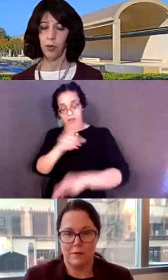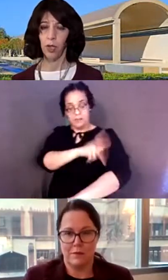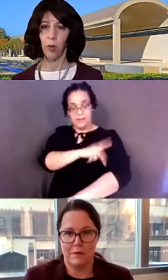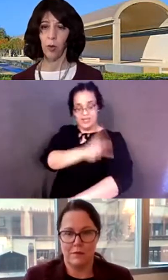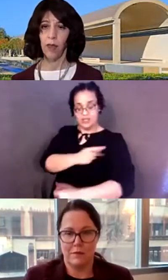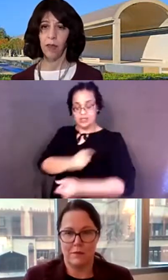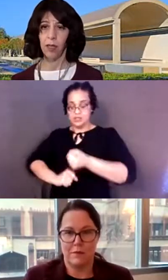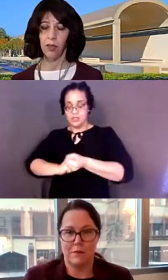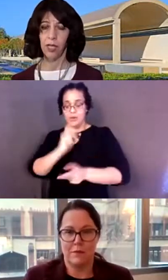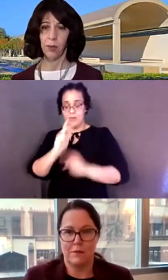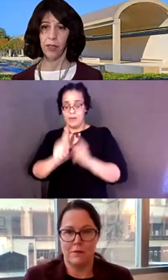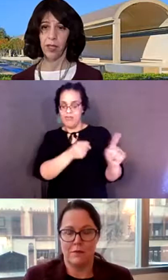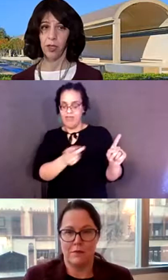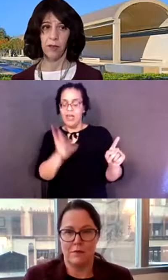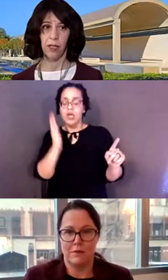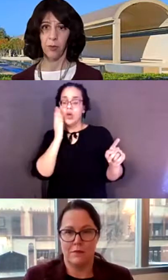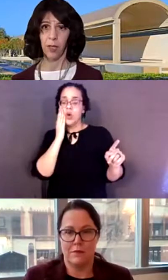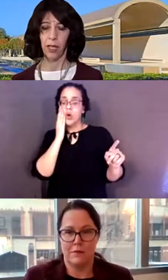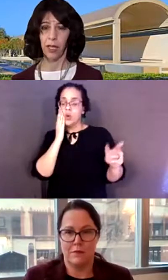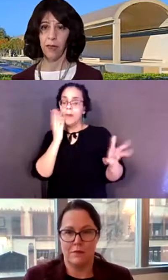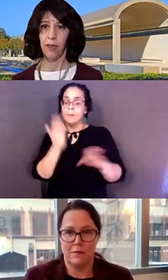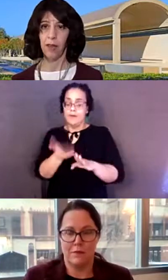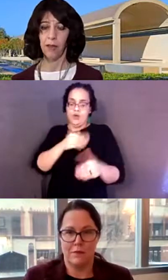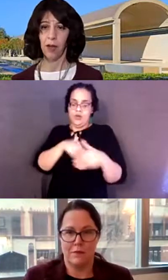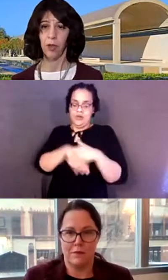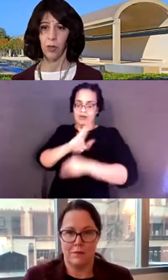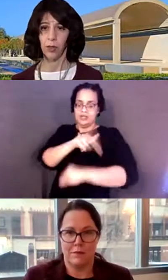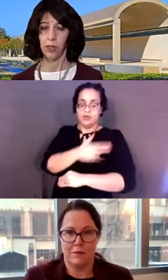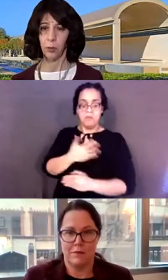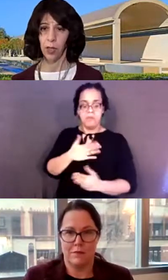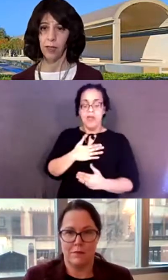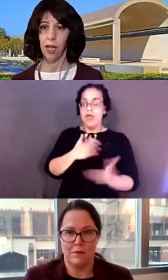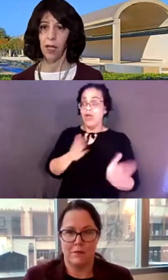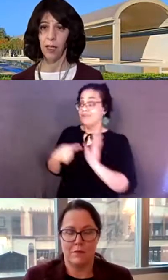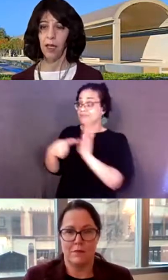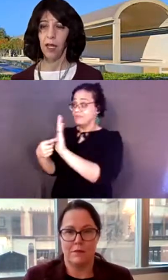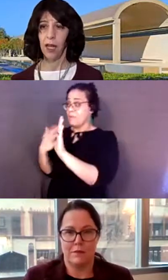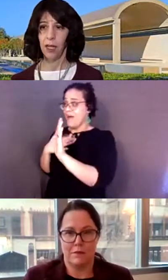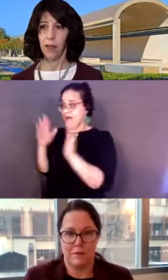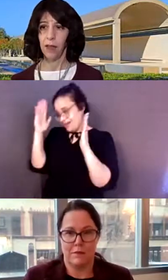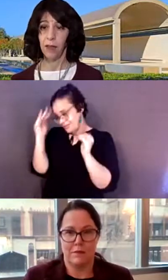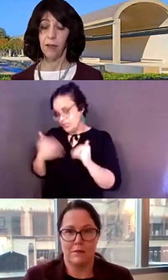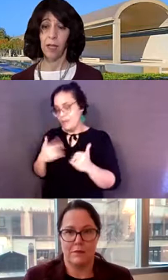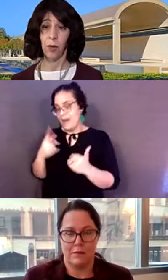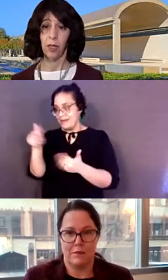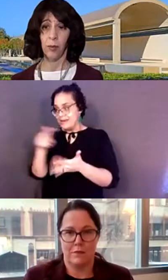know these are the expectations, these are my needs, and this is how we're going to express that.